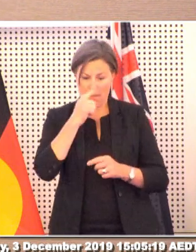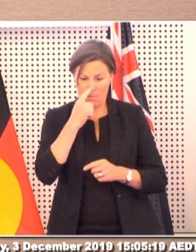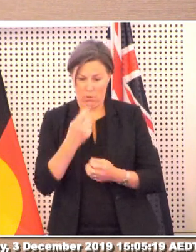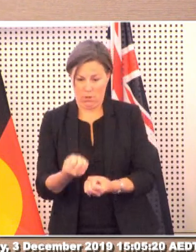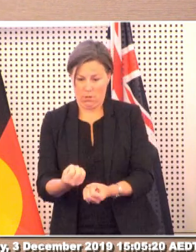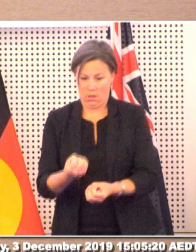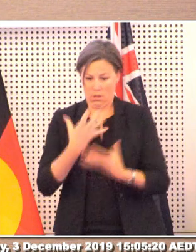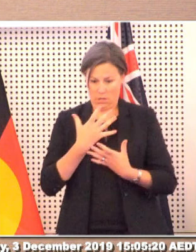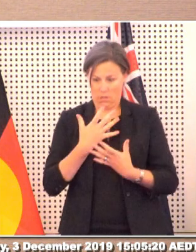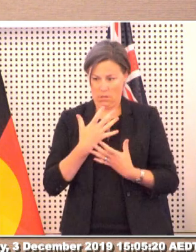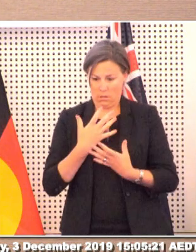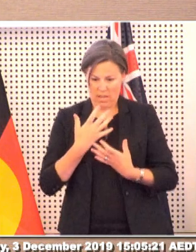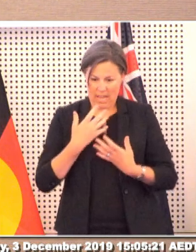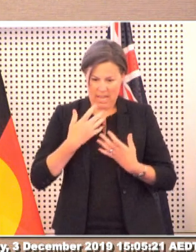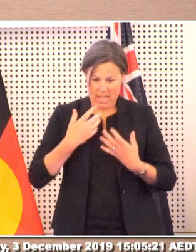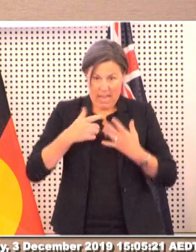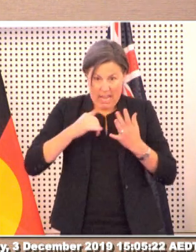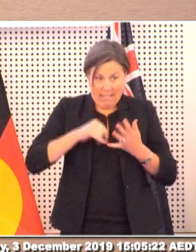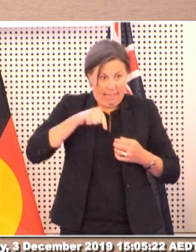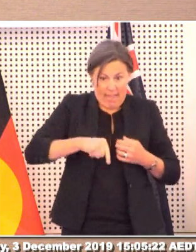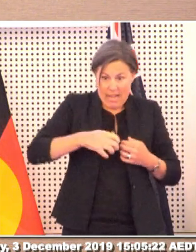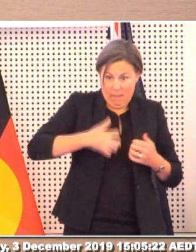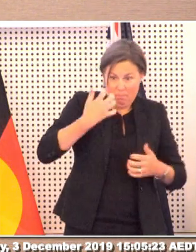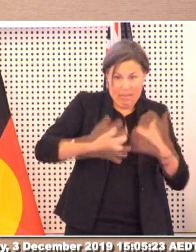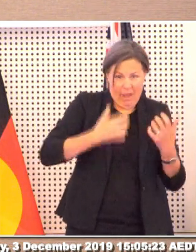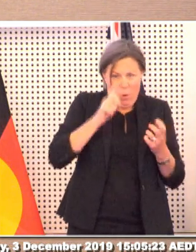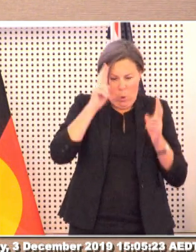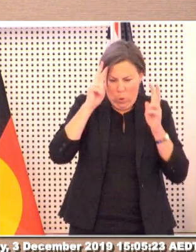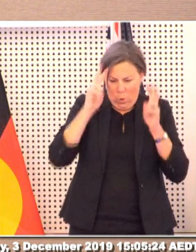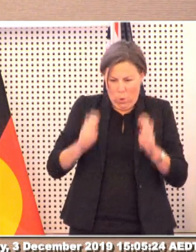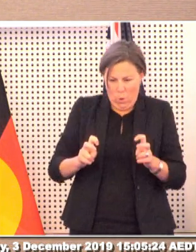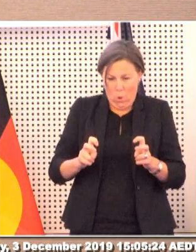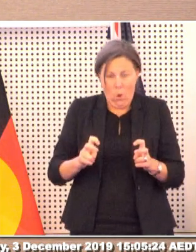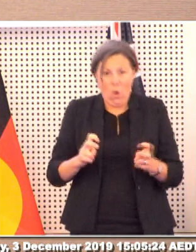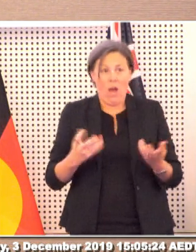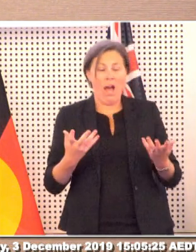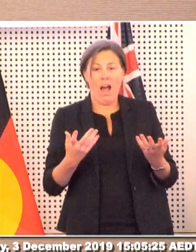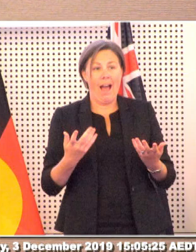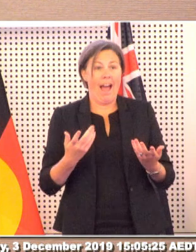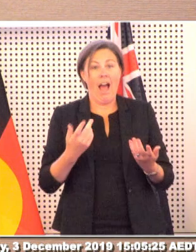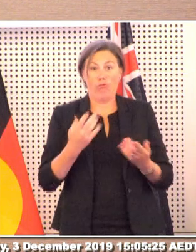So we need – the complaints model is extremely useful and extremely helpful but